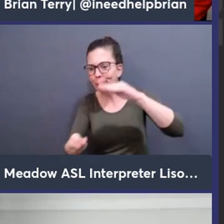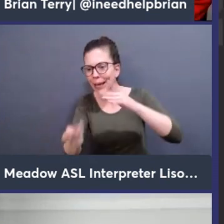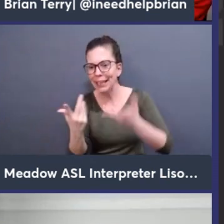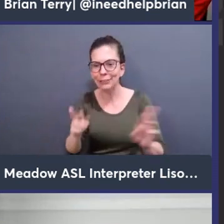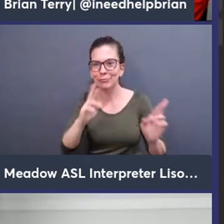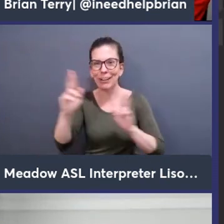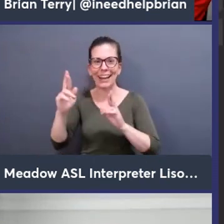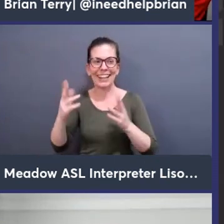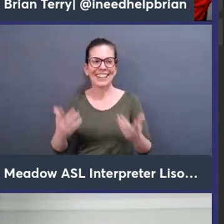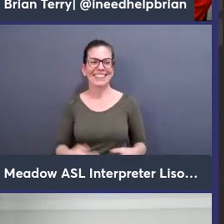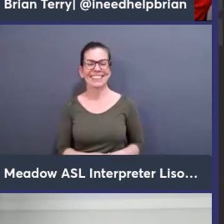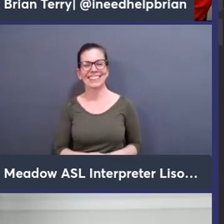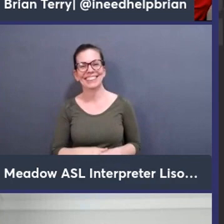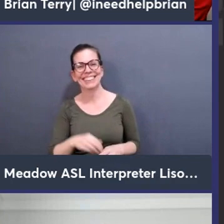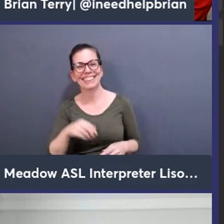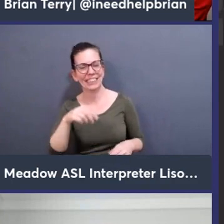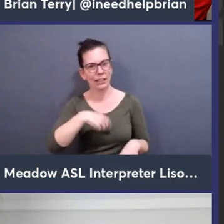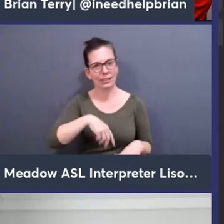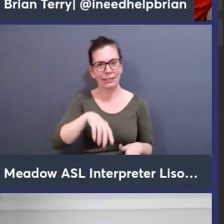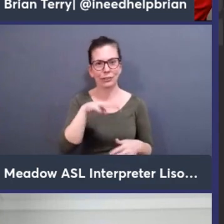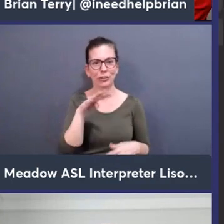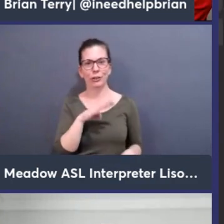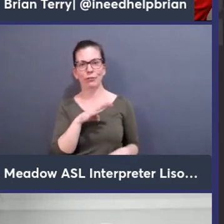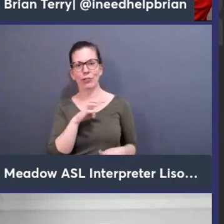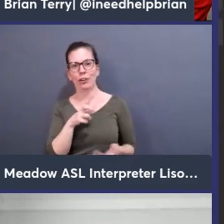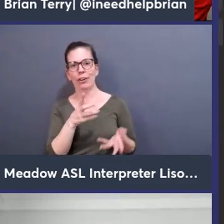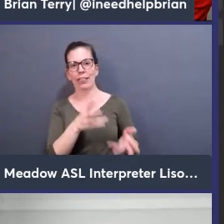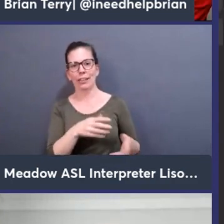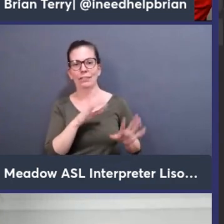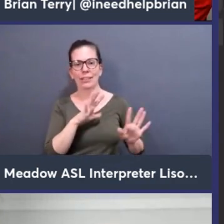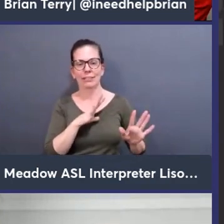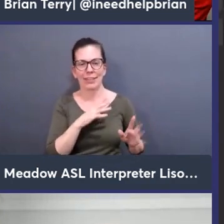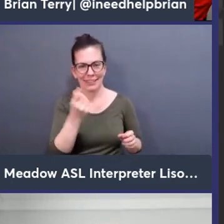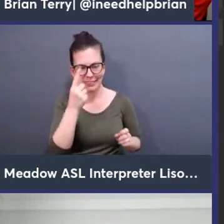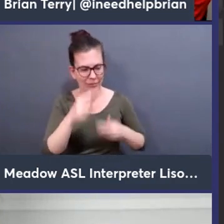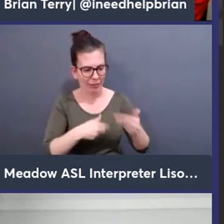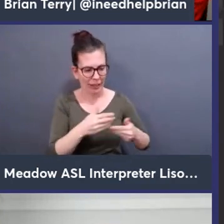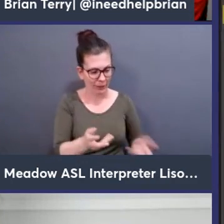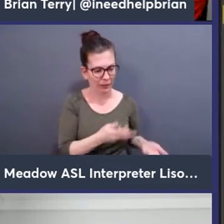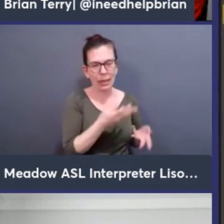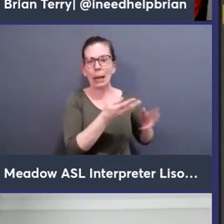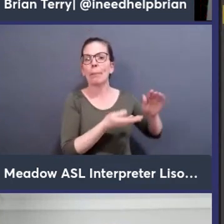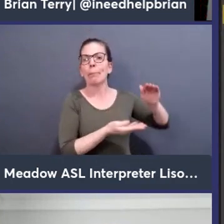Set to 400 and leave in the oven for half an hour. Yeah, let it bake, gotta let it bake.